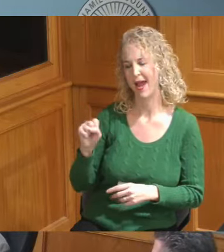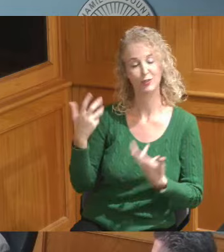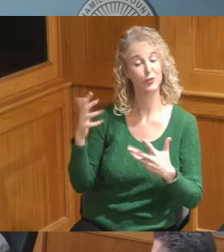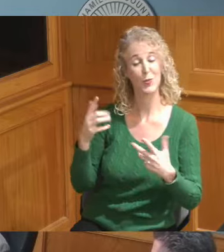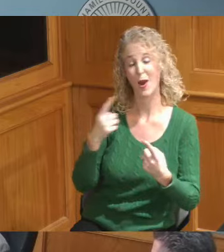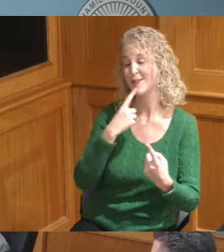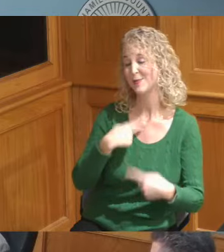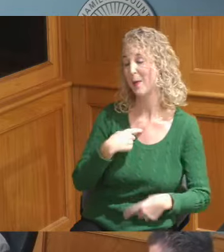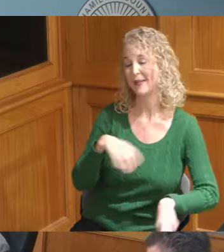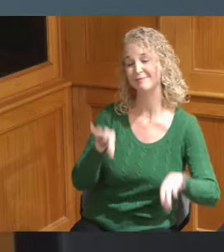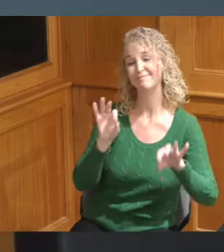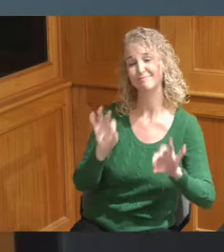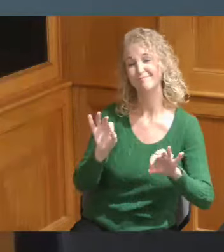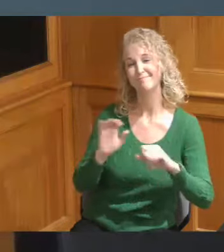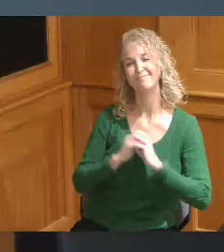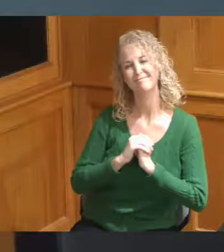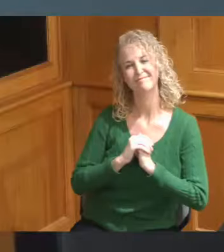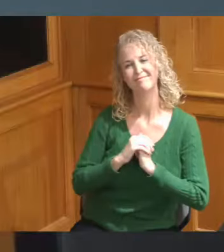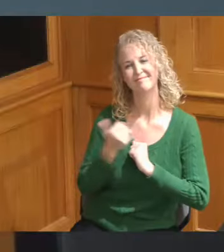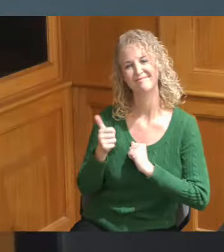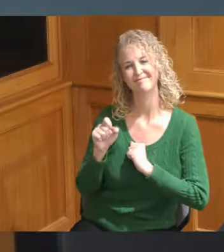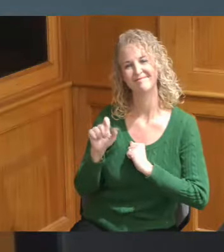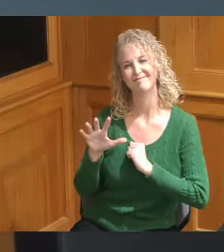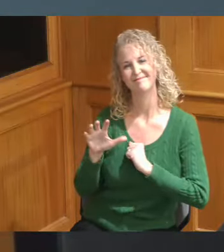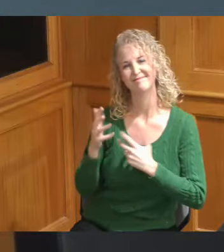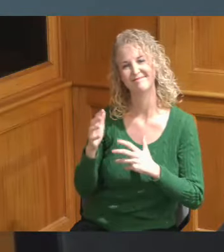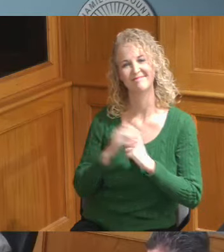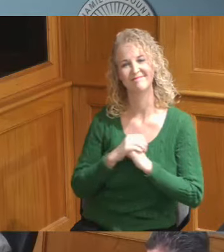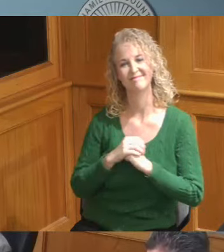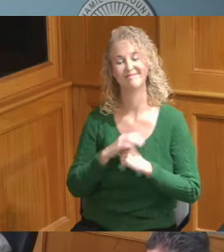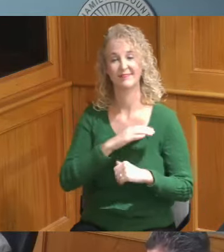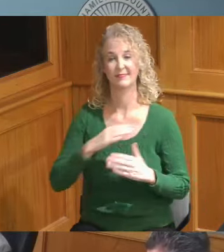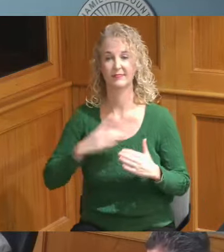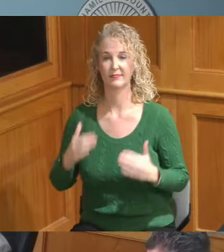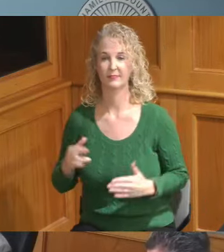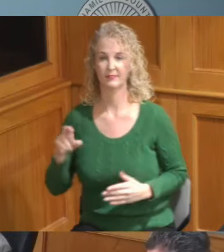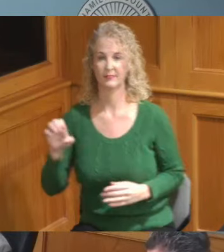told us 10.5. So, thank you so much. That's all I have. Commissioner Reece. Yeah, I just want to